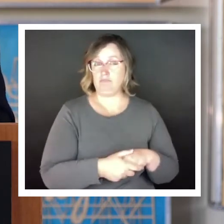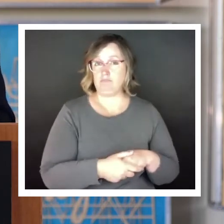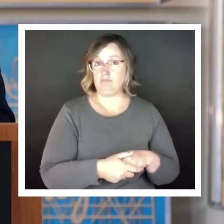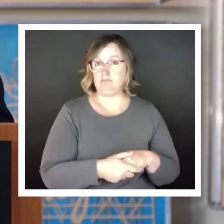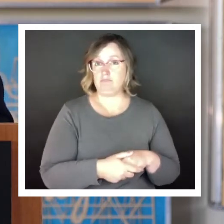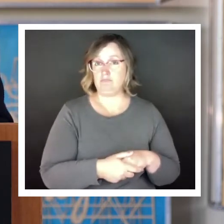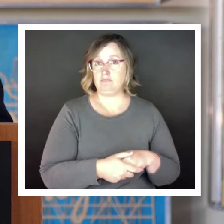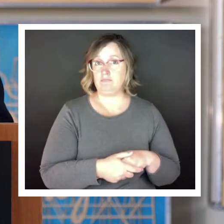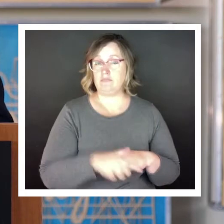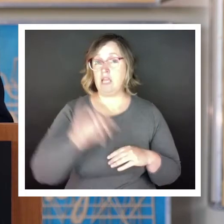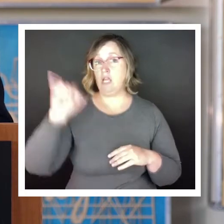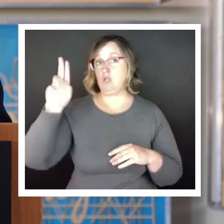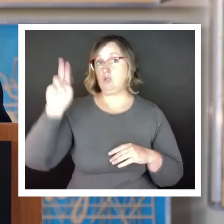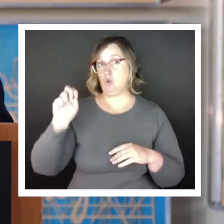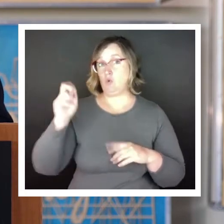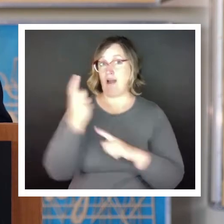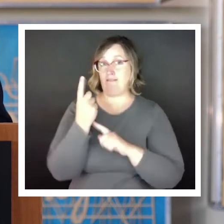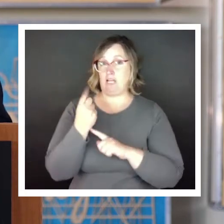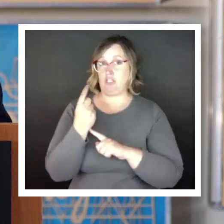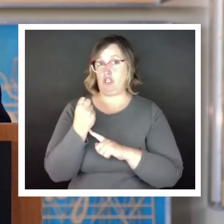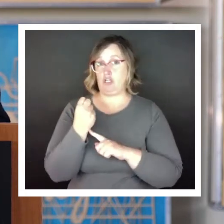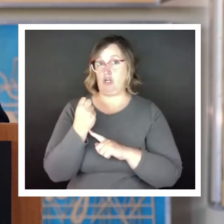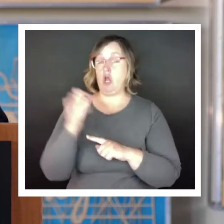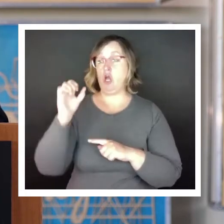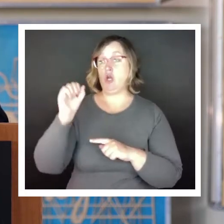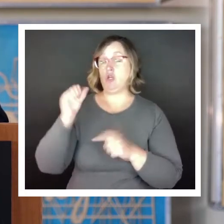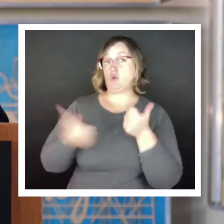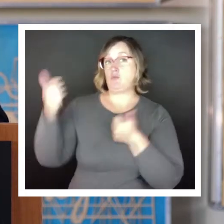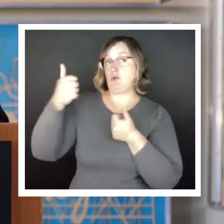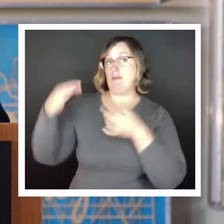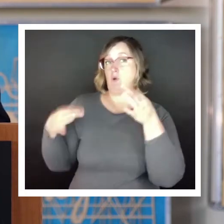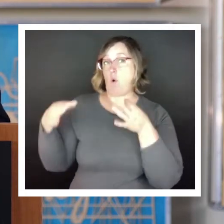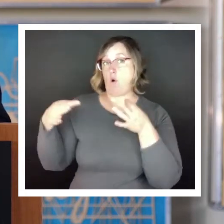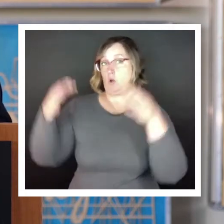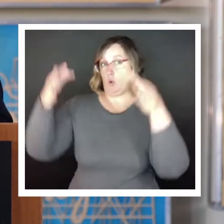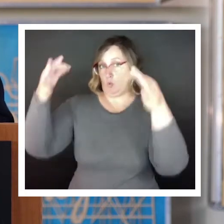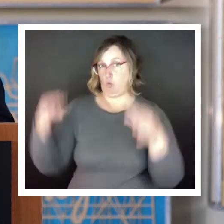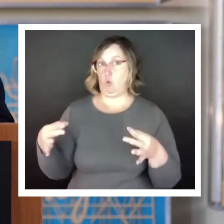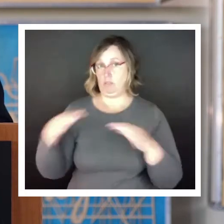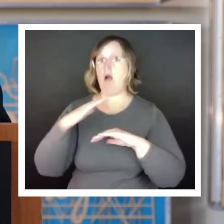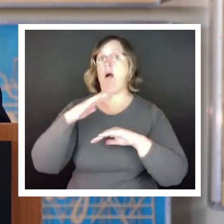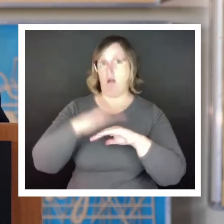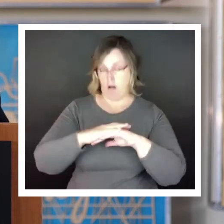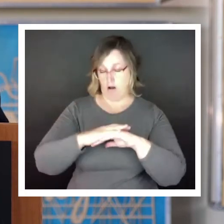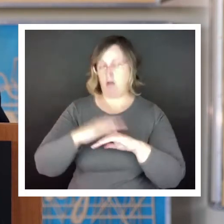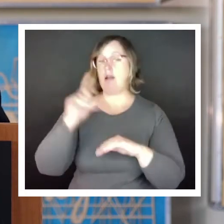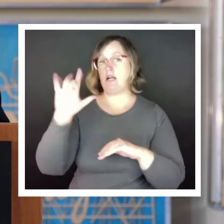Now in June of last year, the Supreme Court ruled on a landmark LGBT work discrimination case.